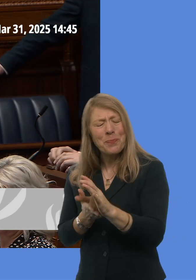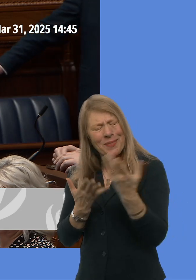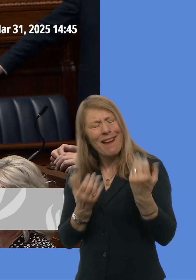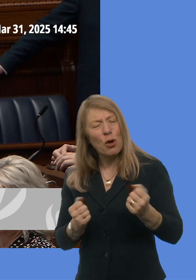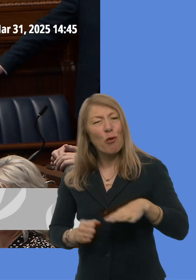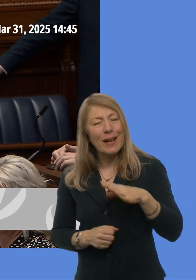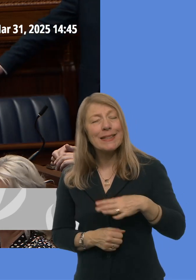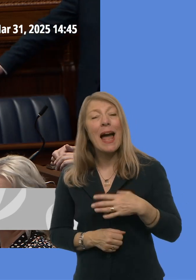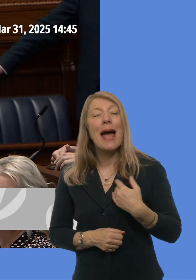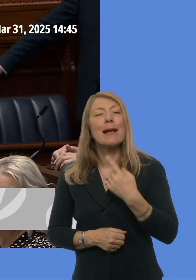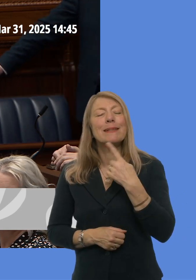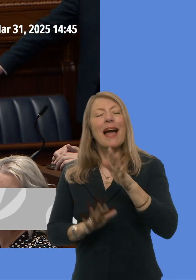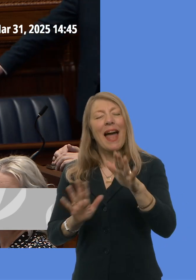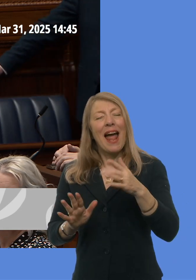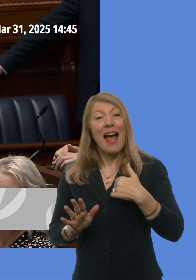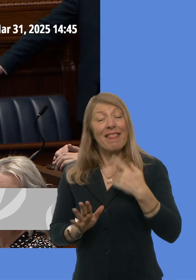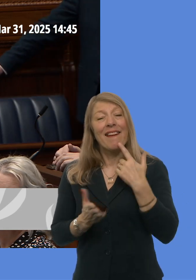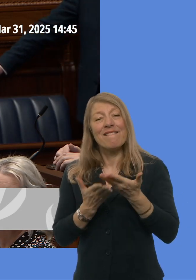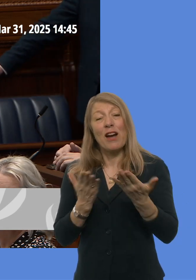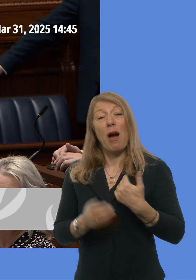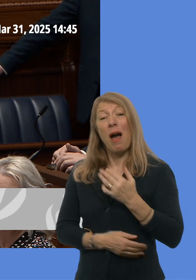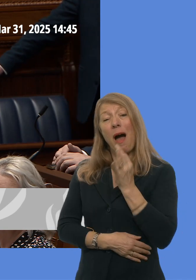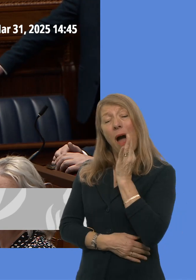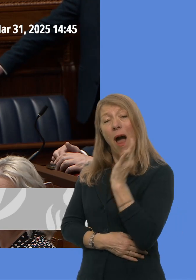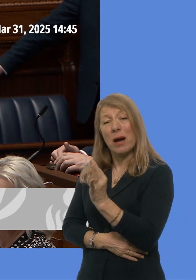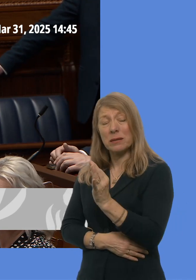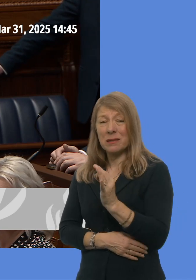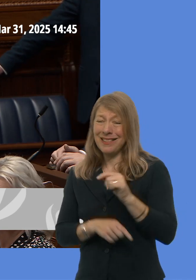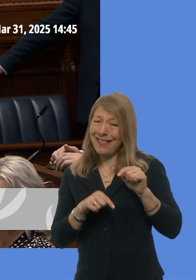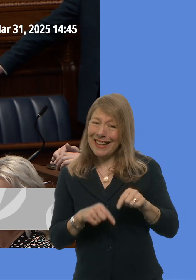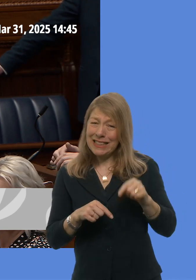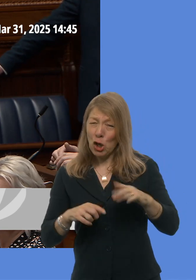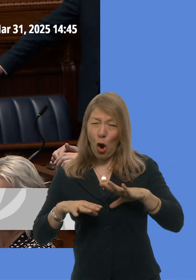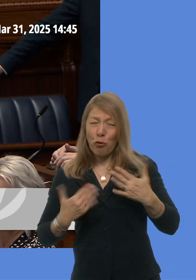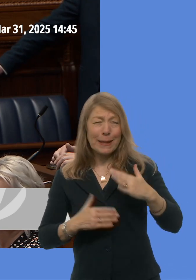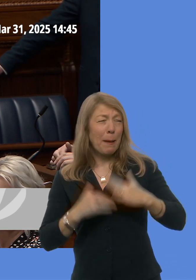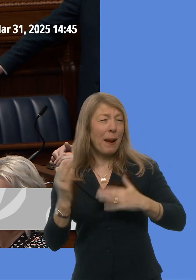that there are legitimate questions to be asked about this particular decision, not least in terms of the cost of it, but also in